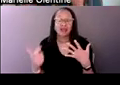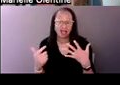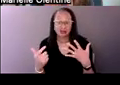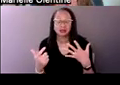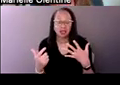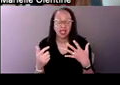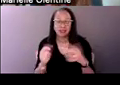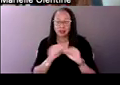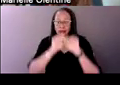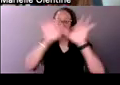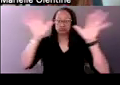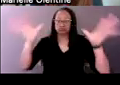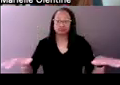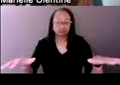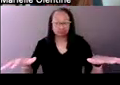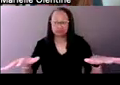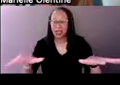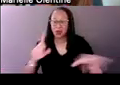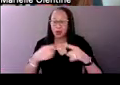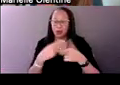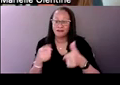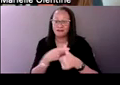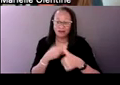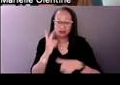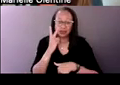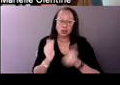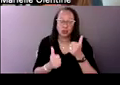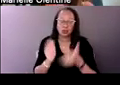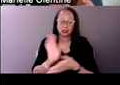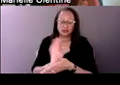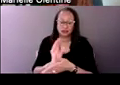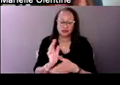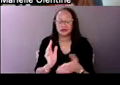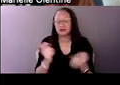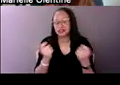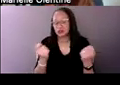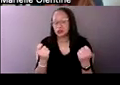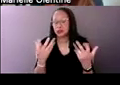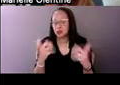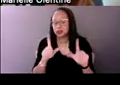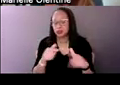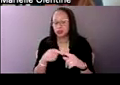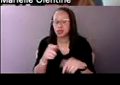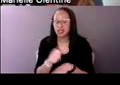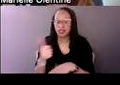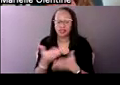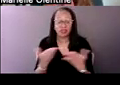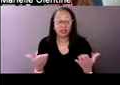And she's a Palestinian filmmaker, and made this kind of like artsy hybrid-doc. And all of her past